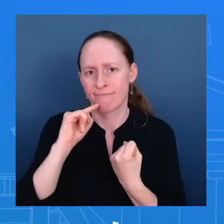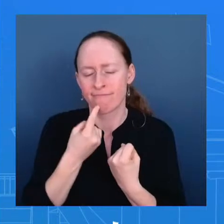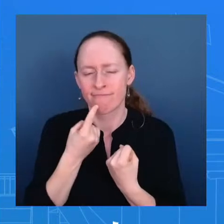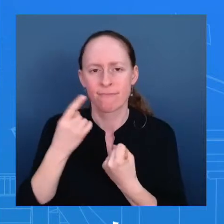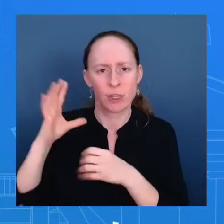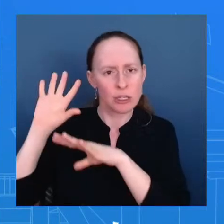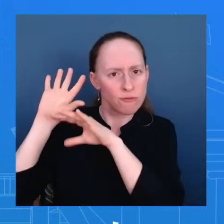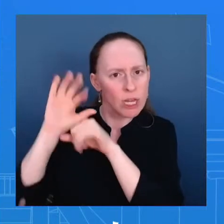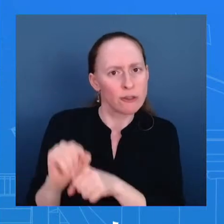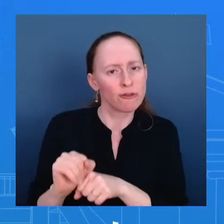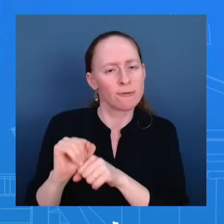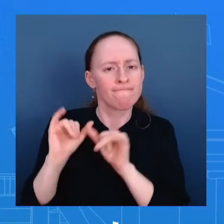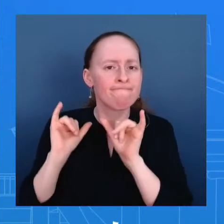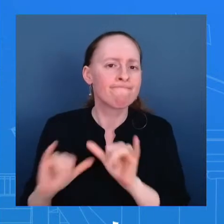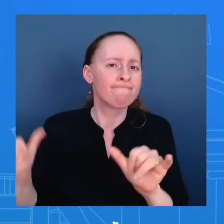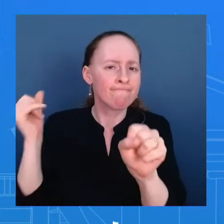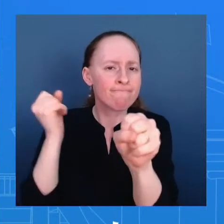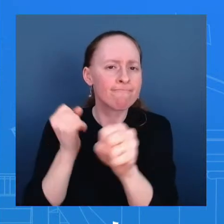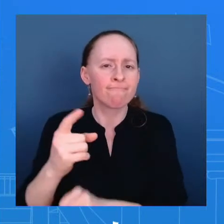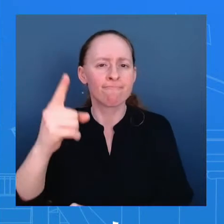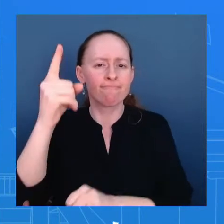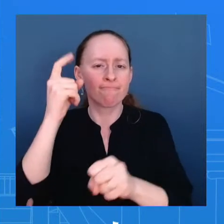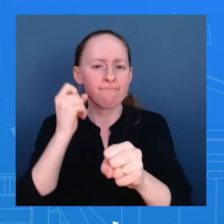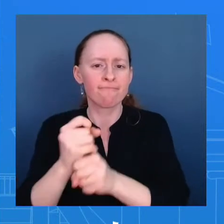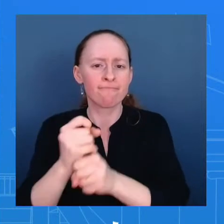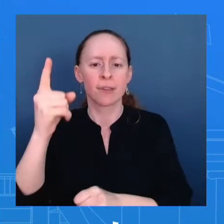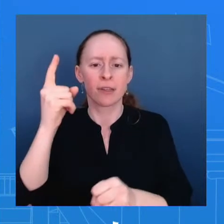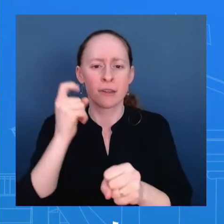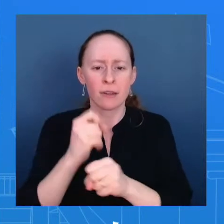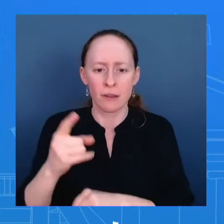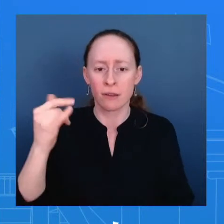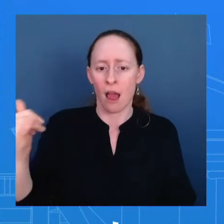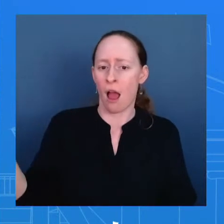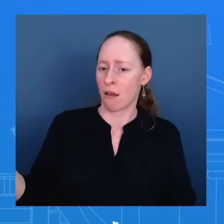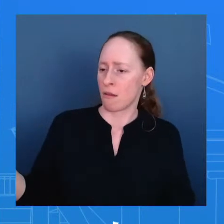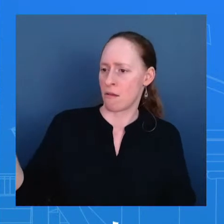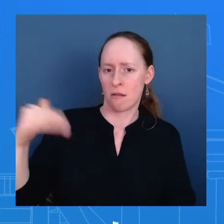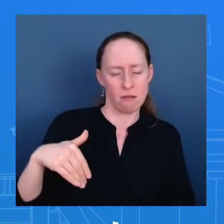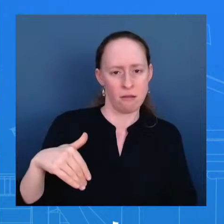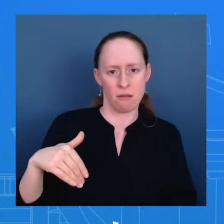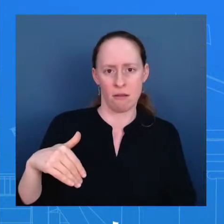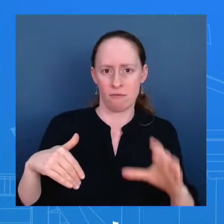to have President Biden speak there at a time when there's volatility on campuses nationwide.